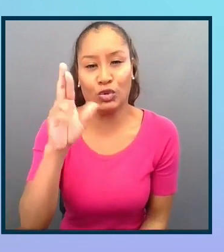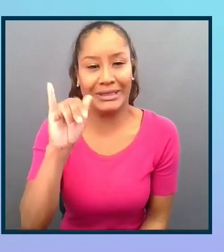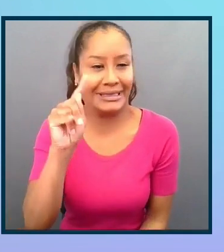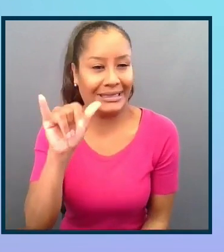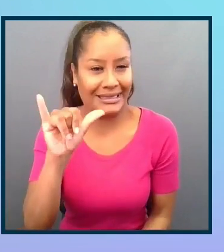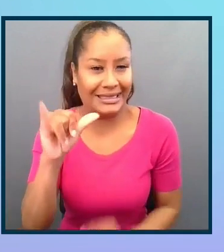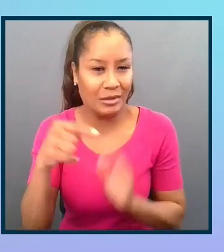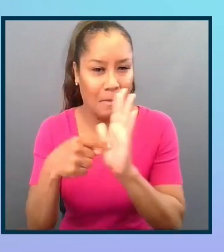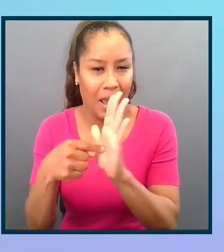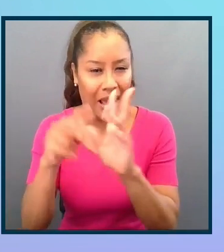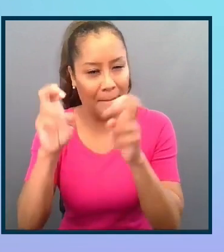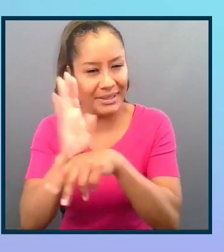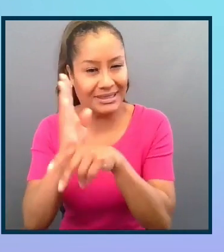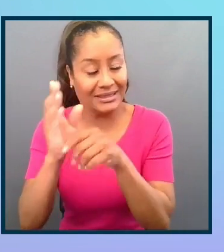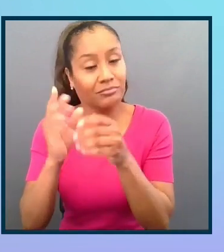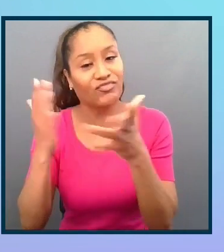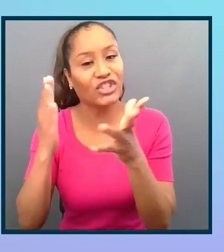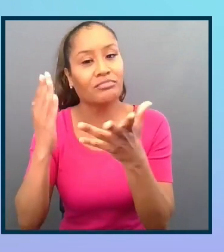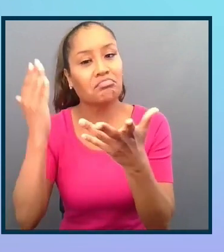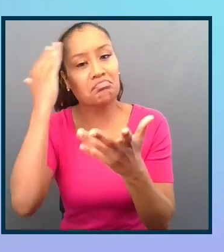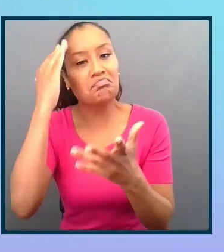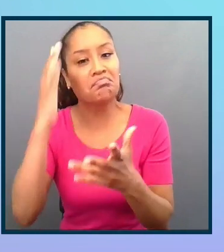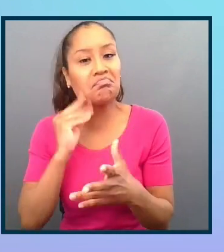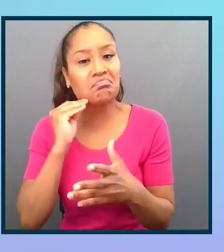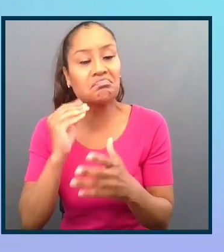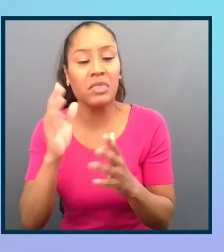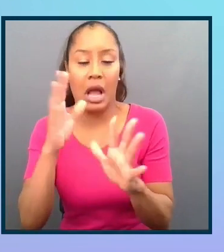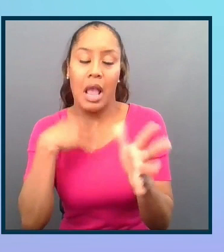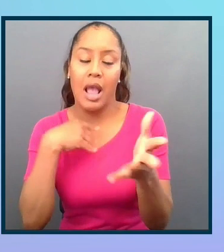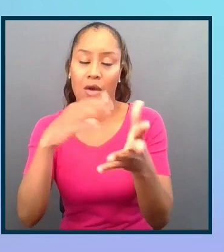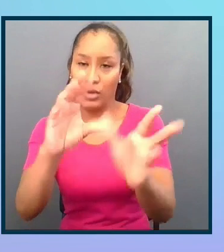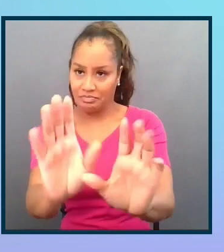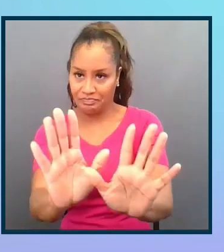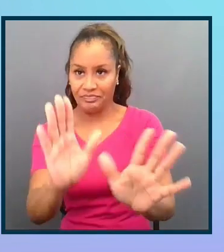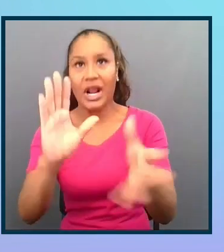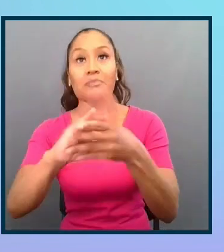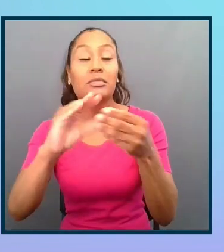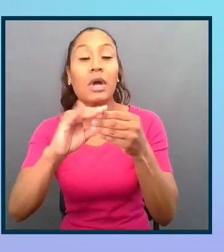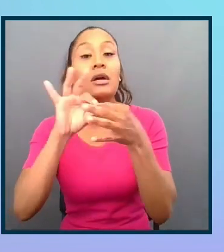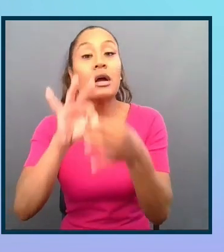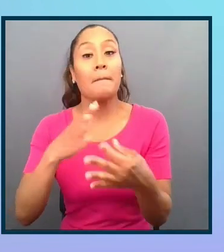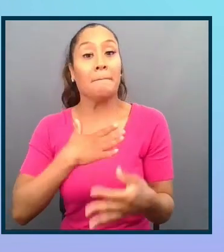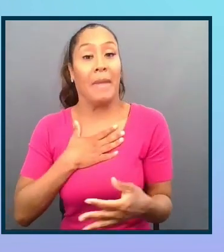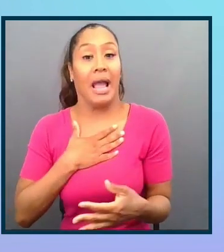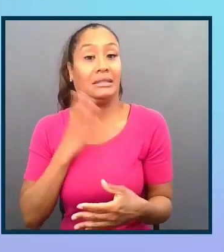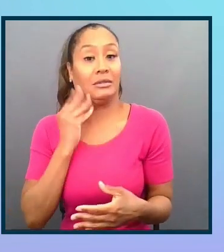What tends to happen? And I'll speak to this in terms of what I noticed in terms of industry.